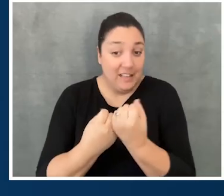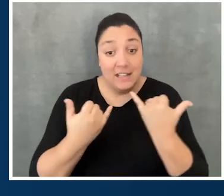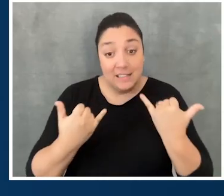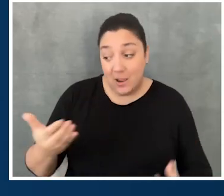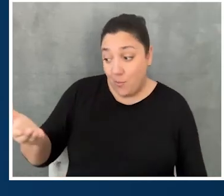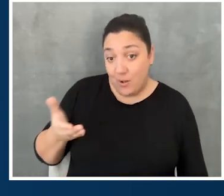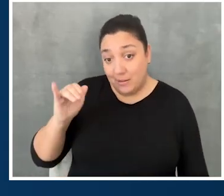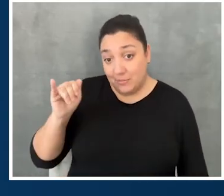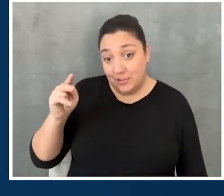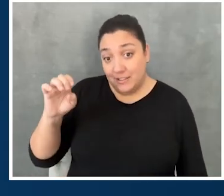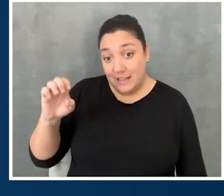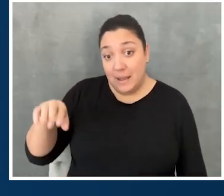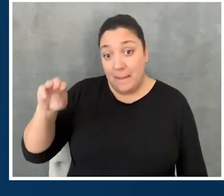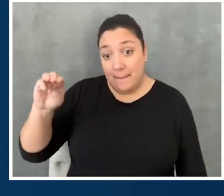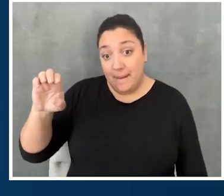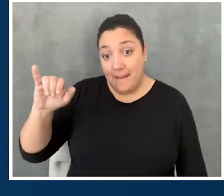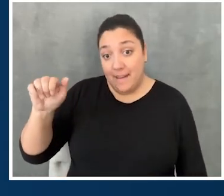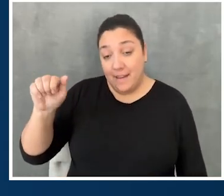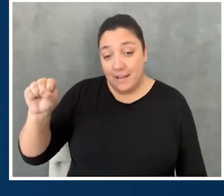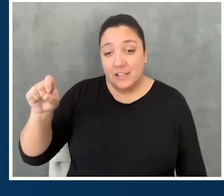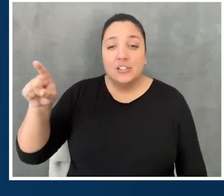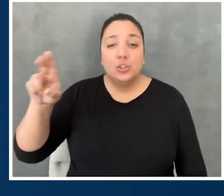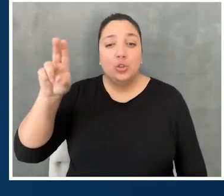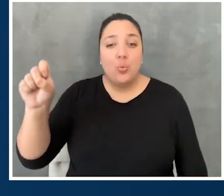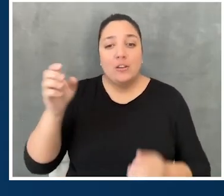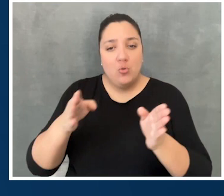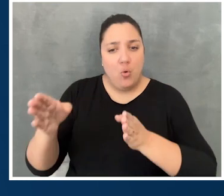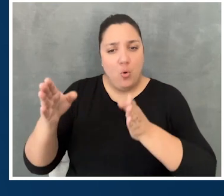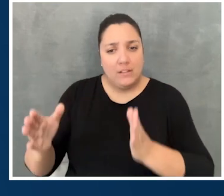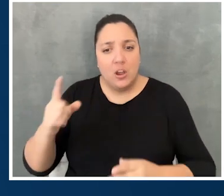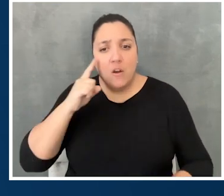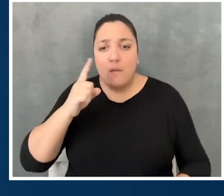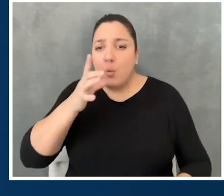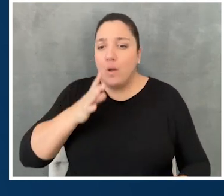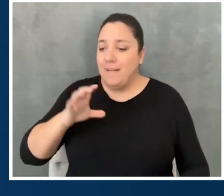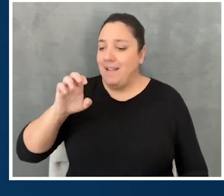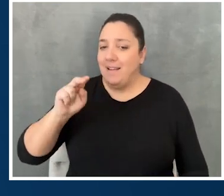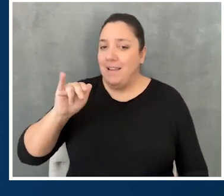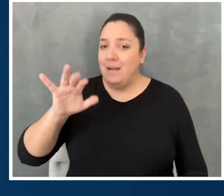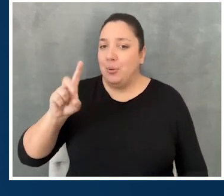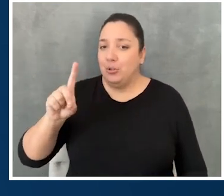Today we welcome Janie Mejias, the US organizer for Women Enabled International, WEI.